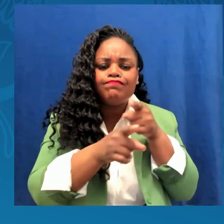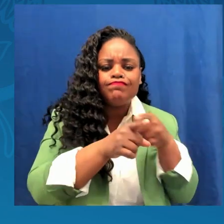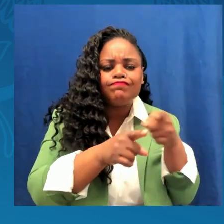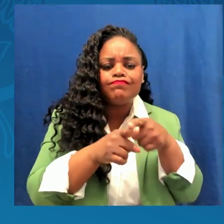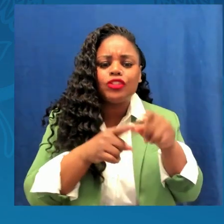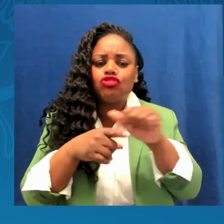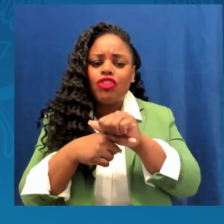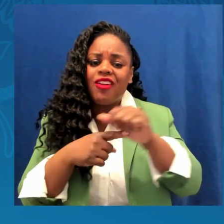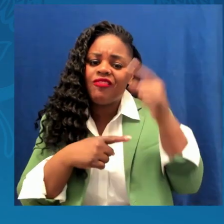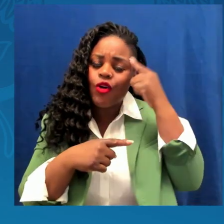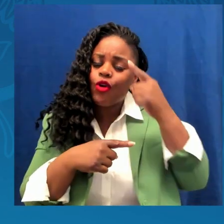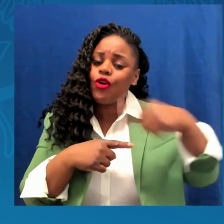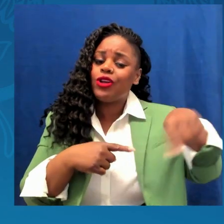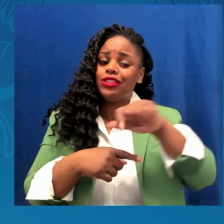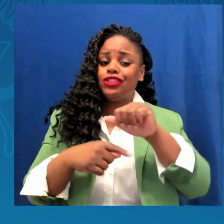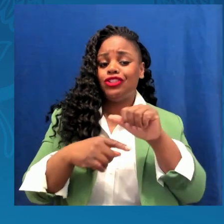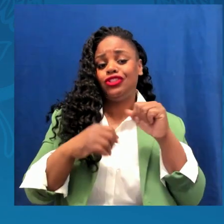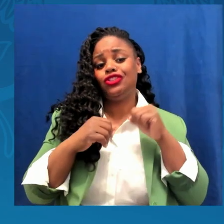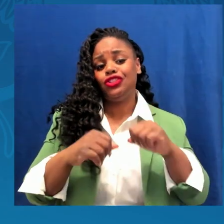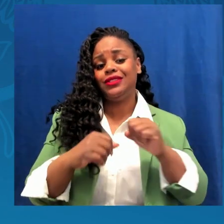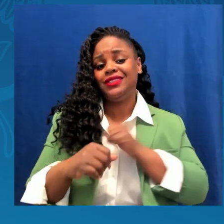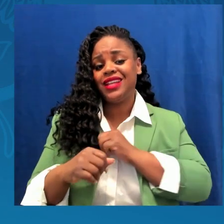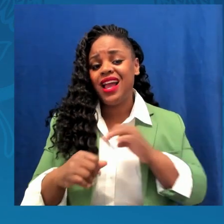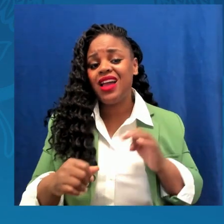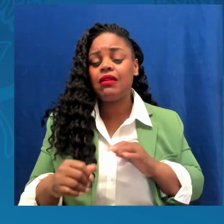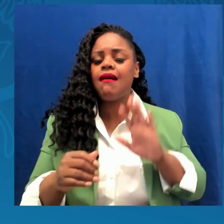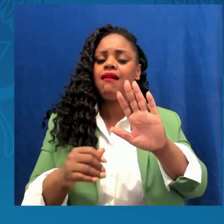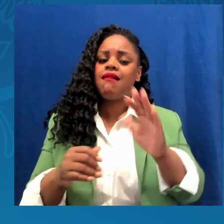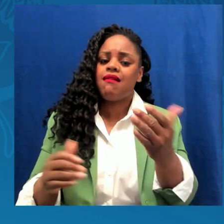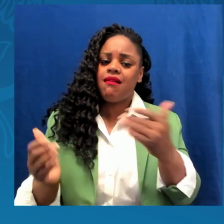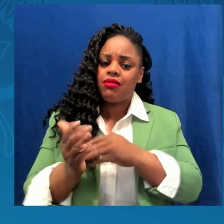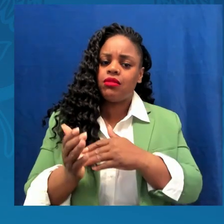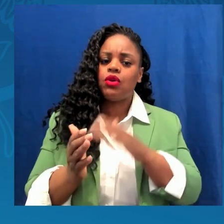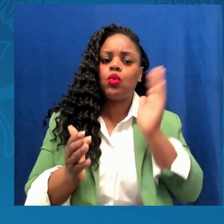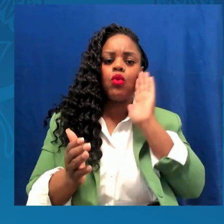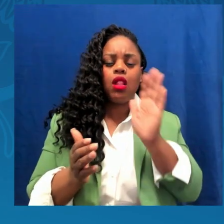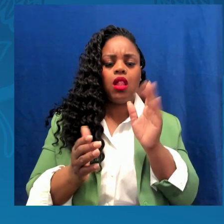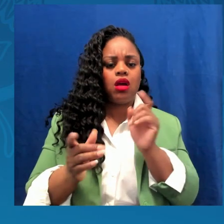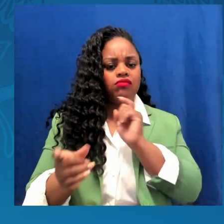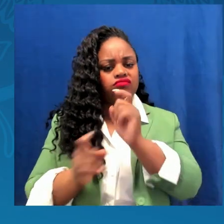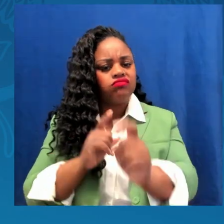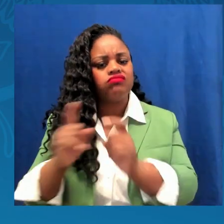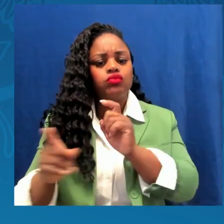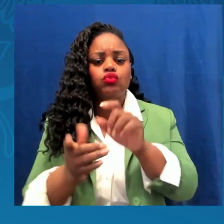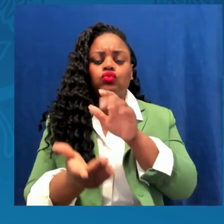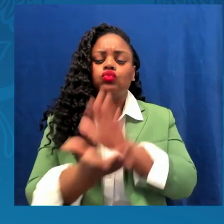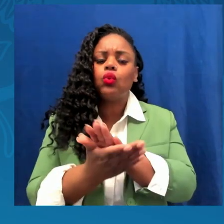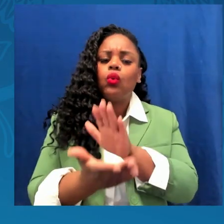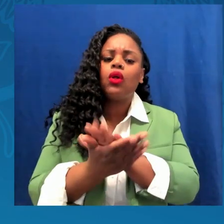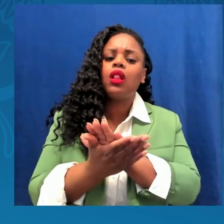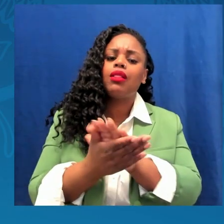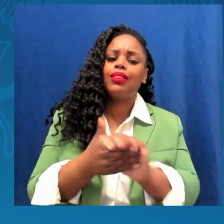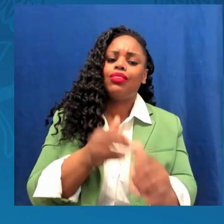And again, they will only be given to schools that have received threats that significantly impact the learning environment.